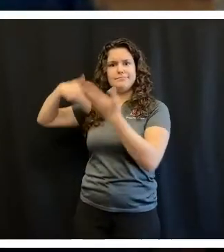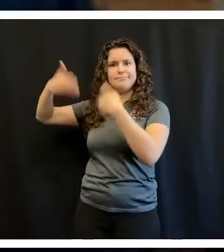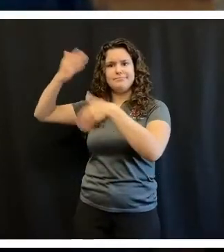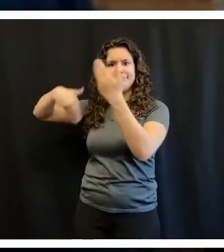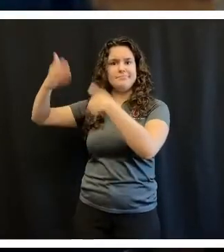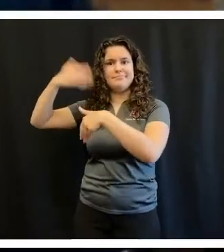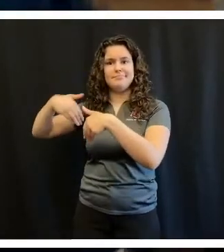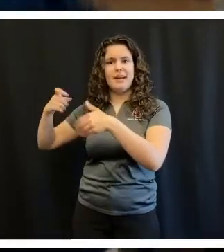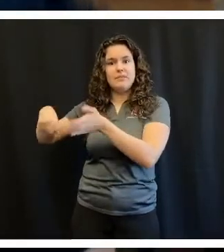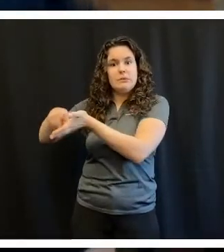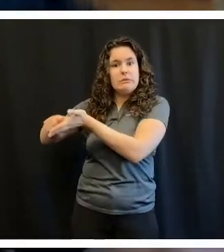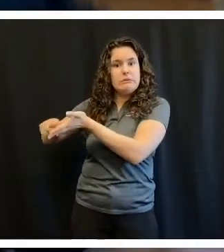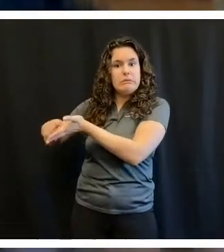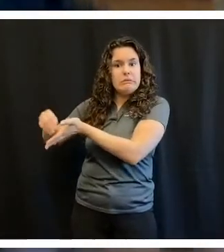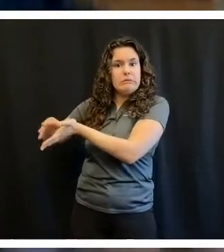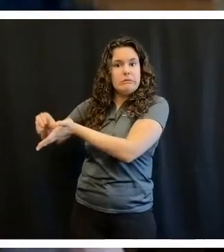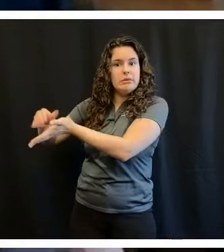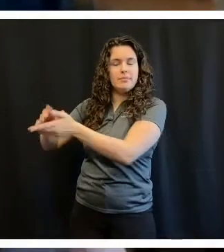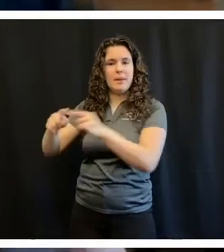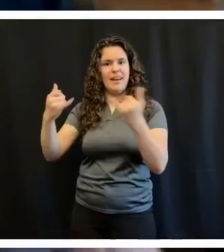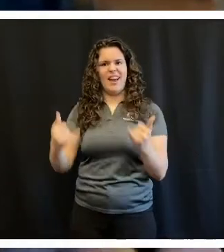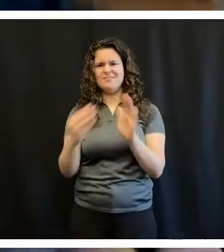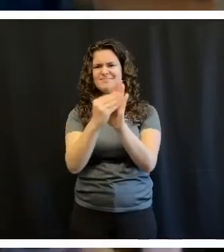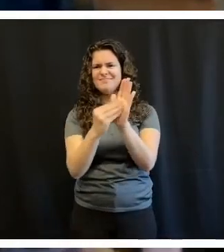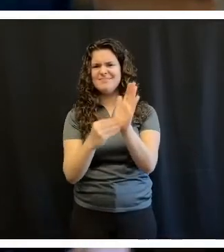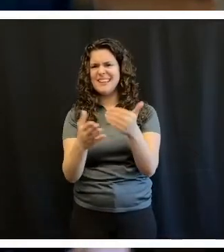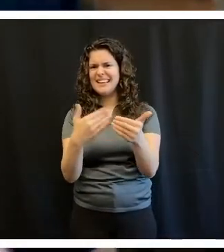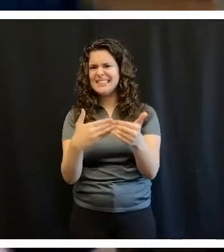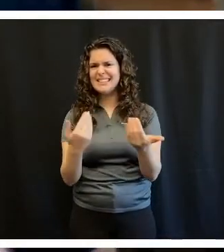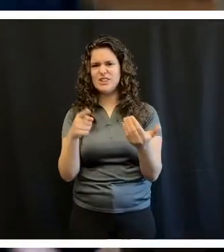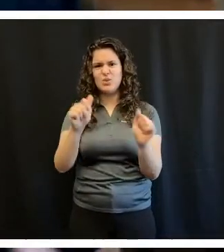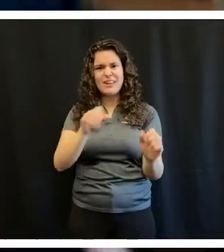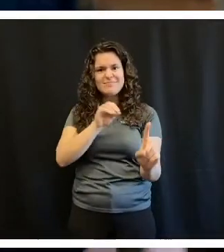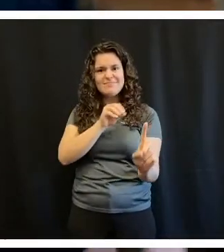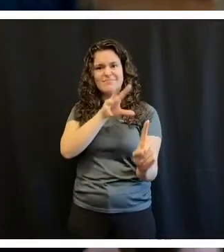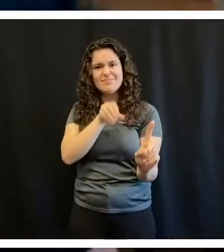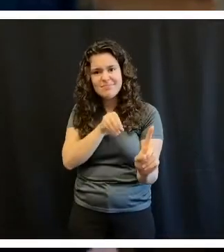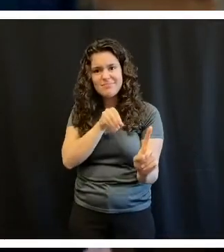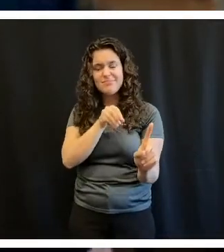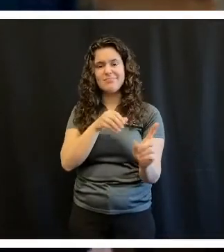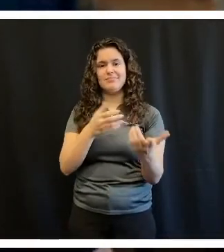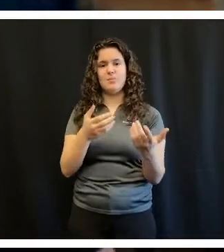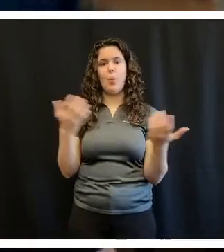"Let's think about how to take a photograph "that represents what a day in the life of this looked like,